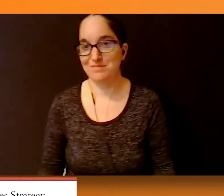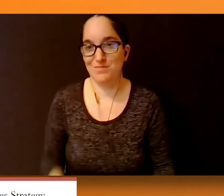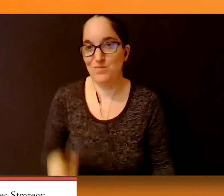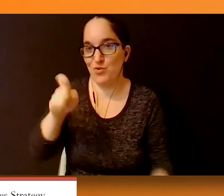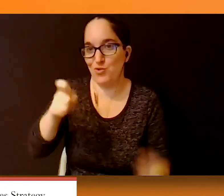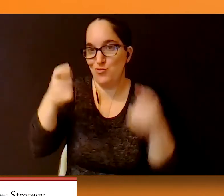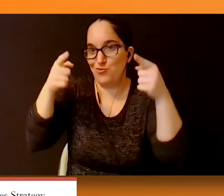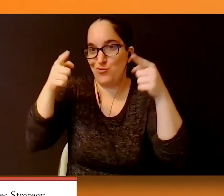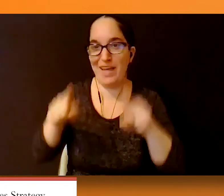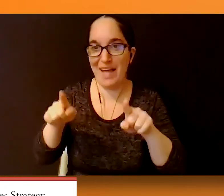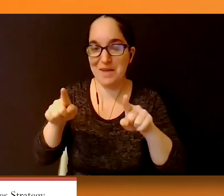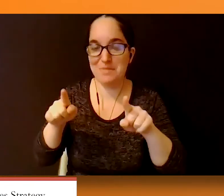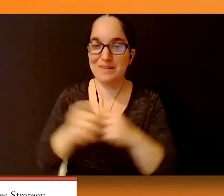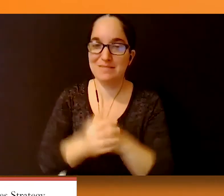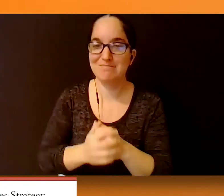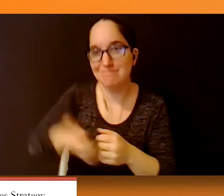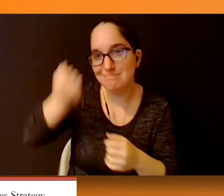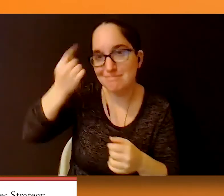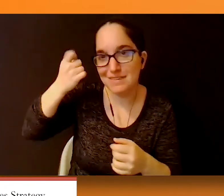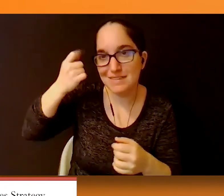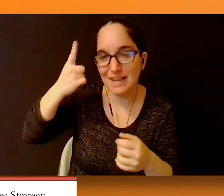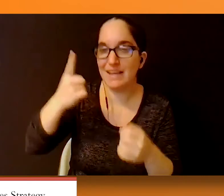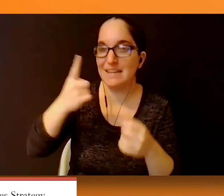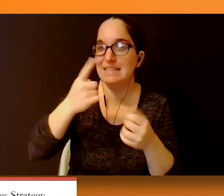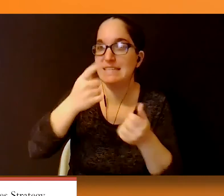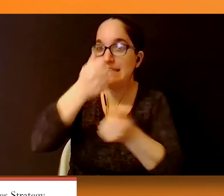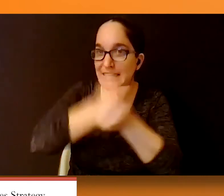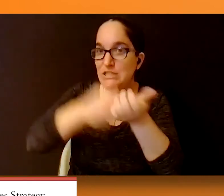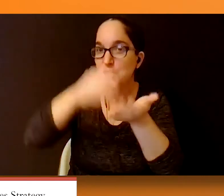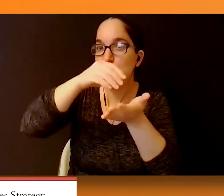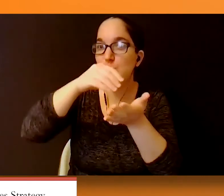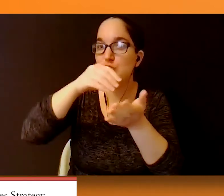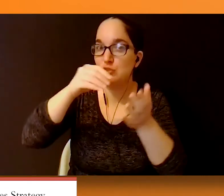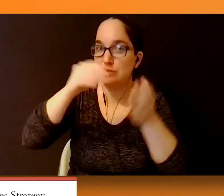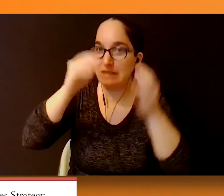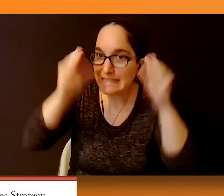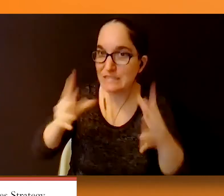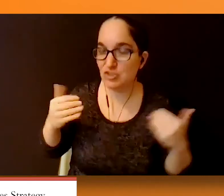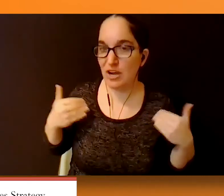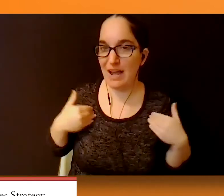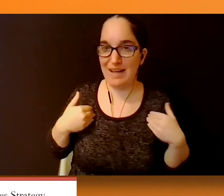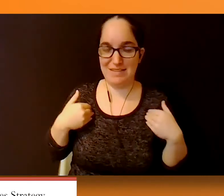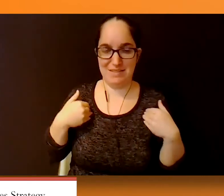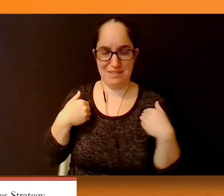It's just what should be happening. So, and I--I understand that everybody has a lot of content to teach, but think about